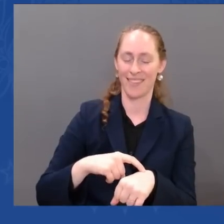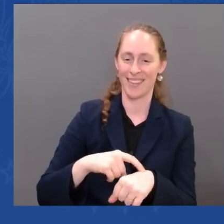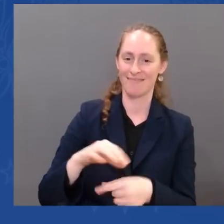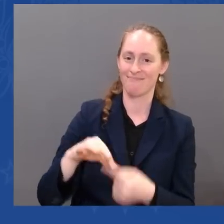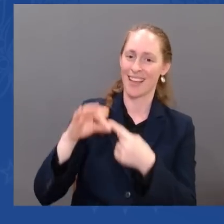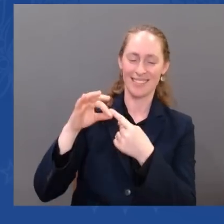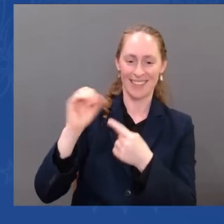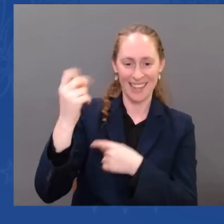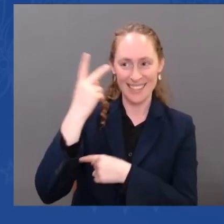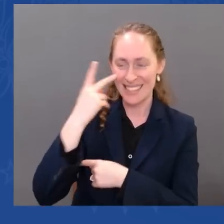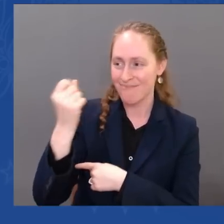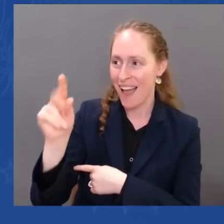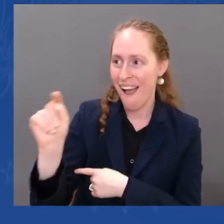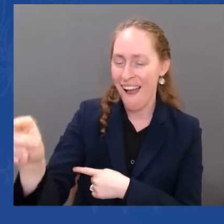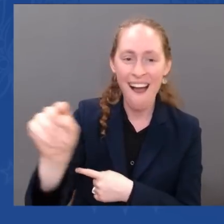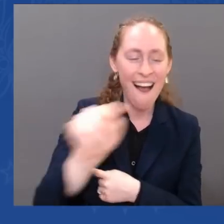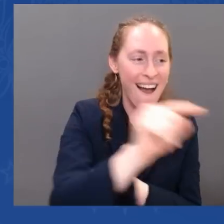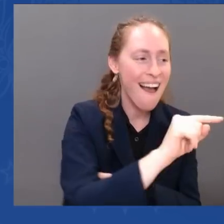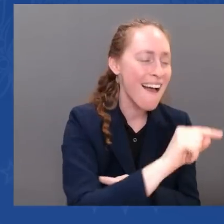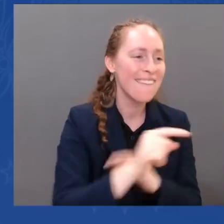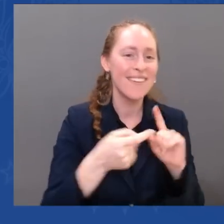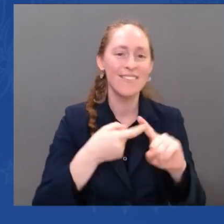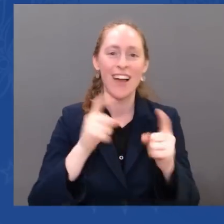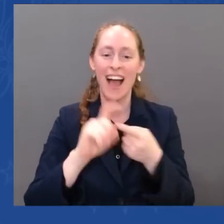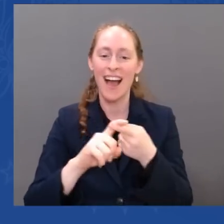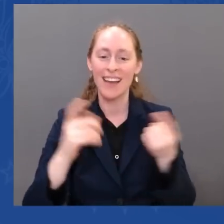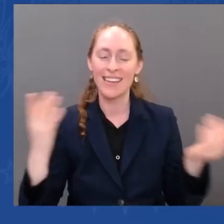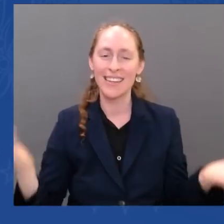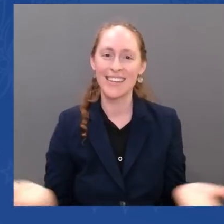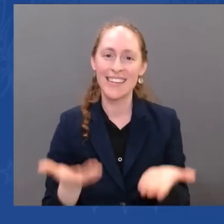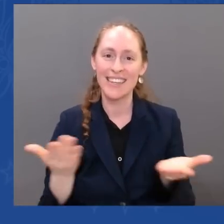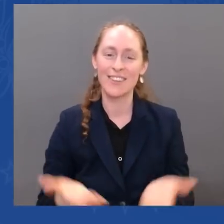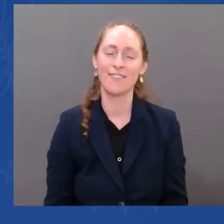But this visit, as you pointed out, has very strong historical connotations.